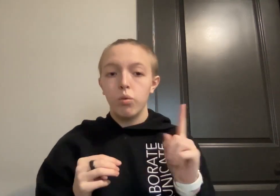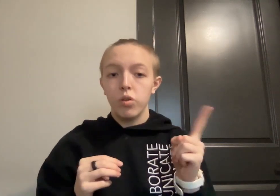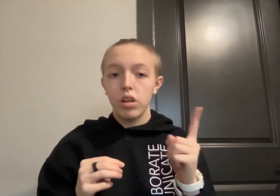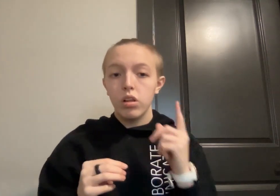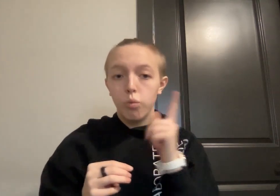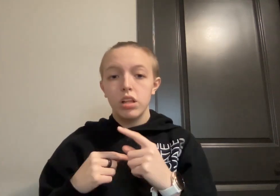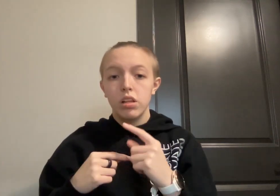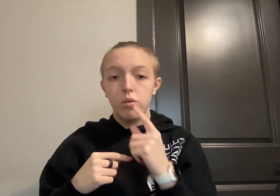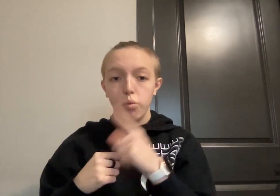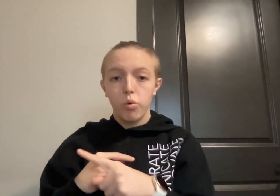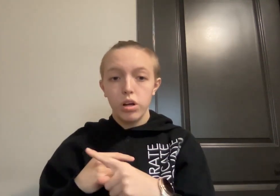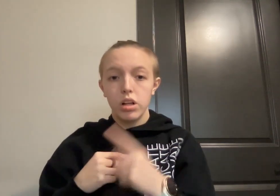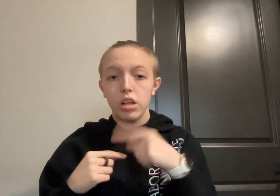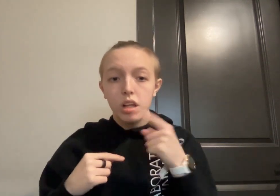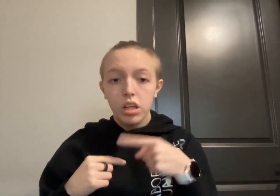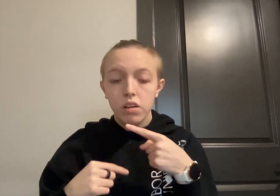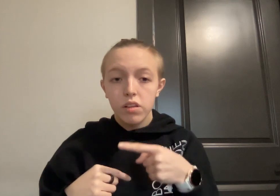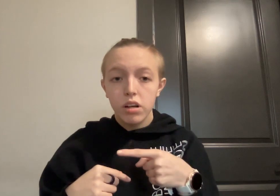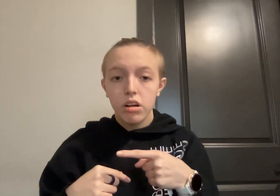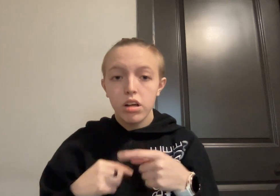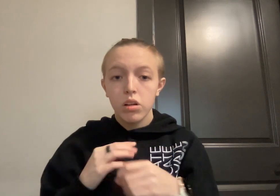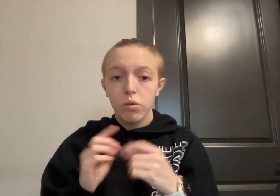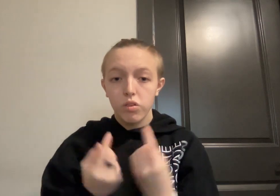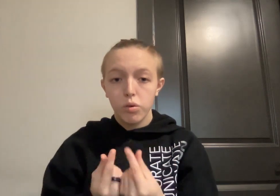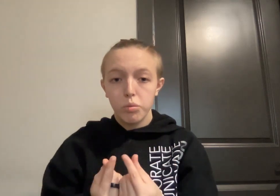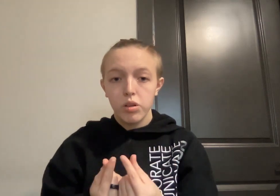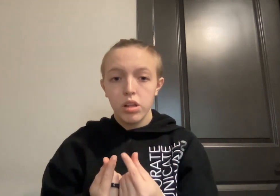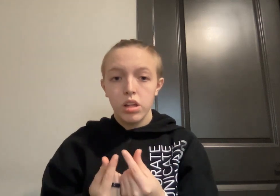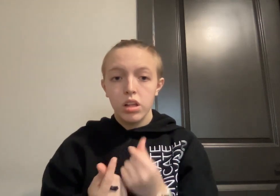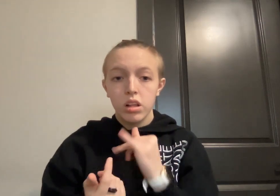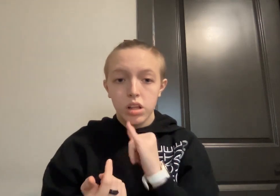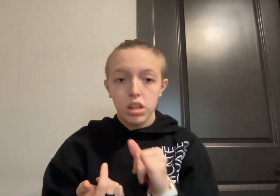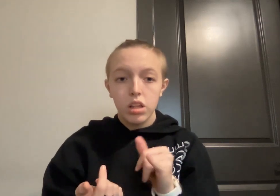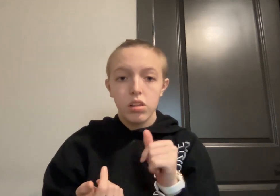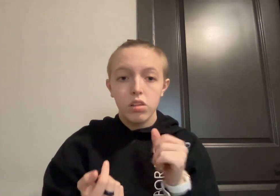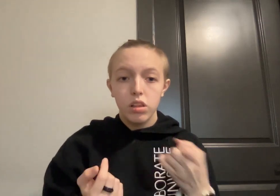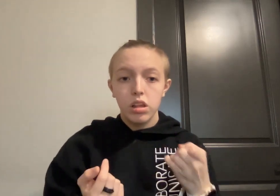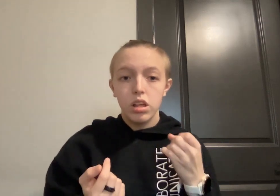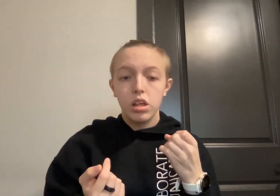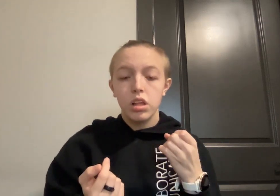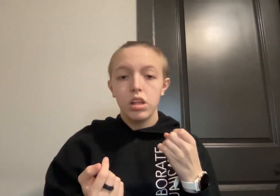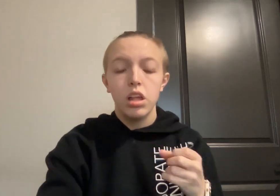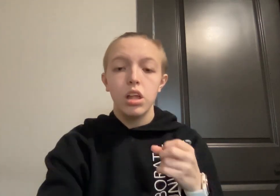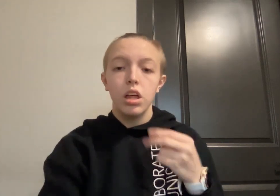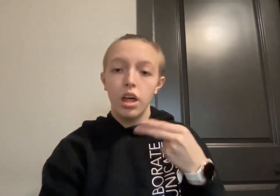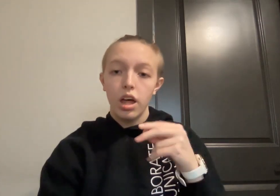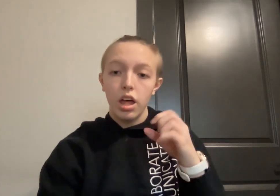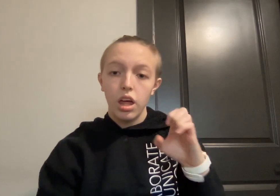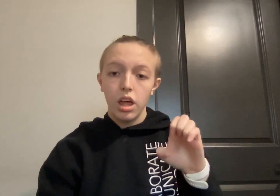where one of the hearing group is the